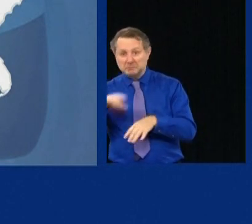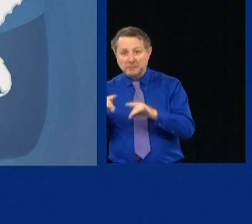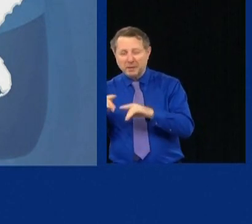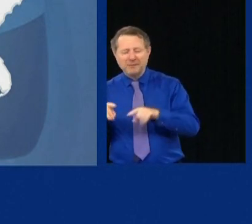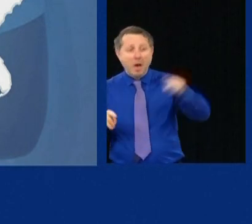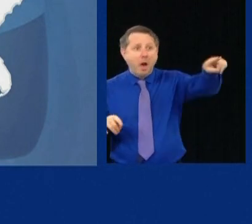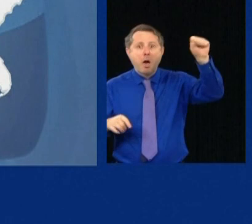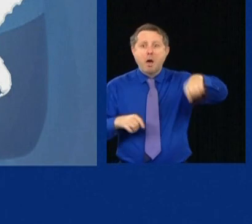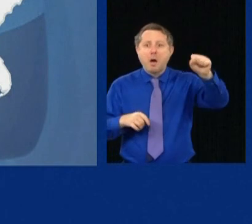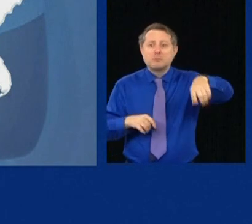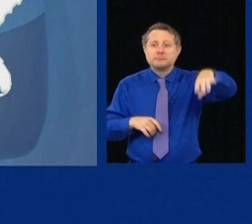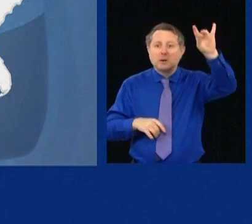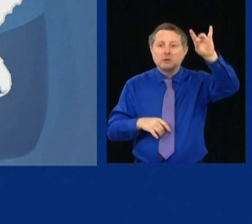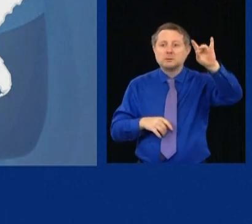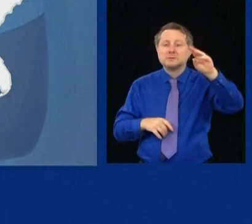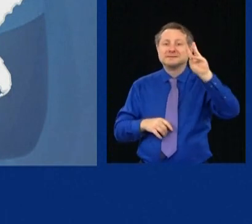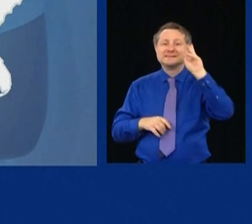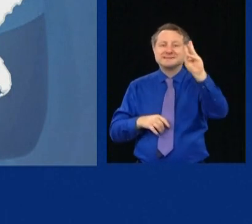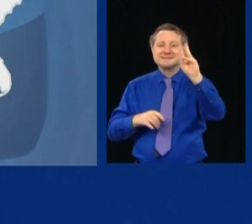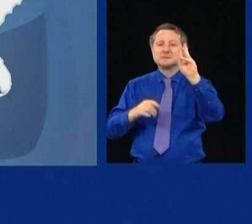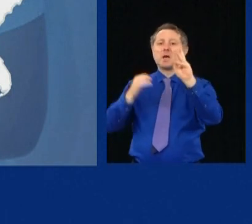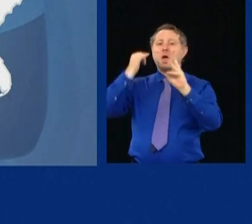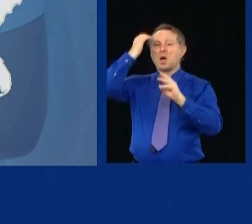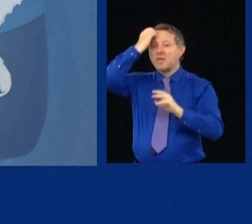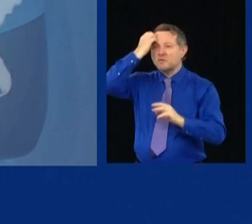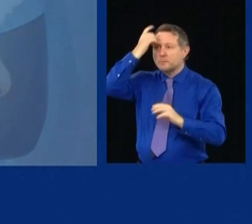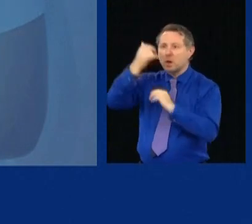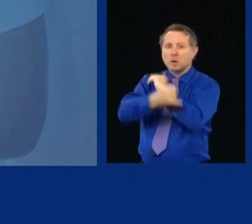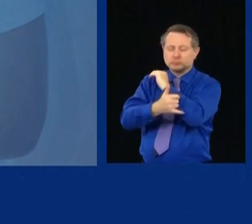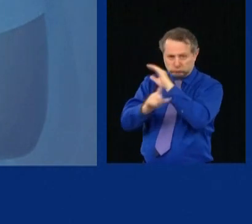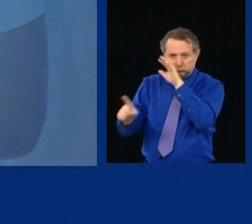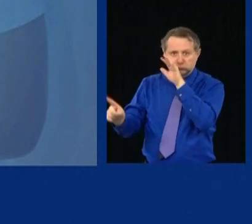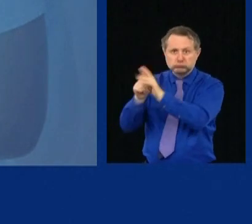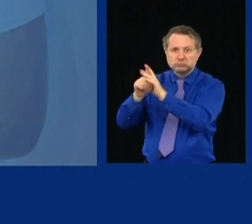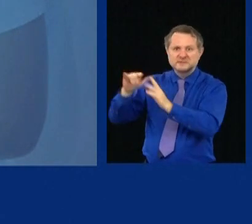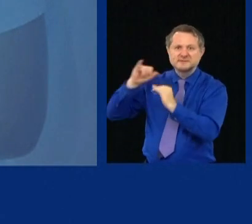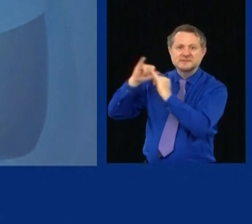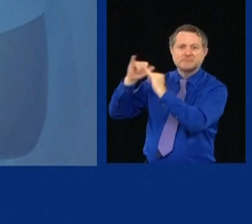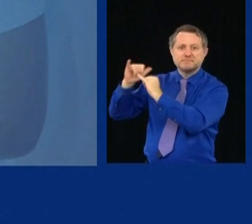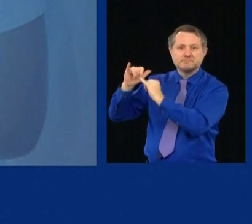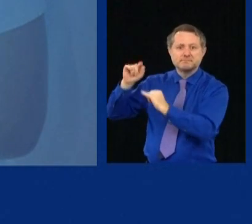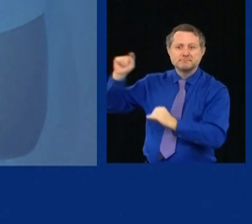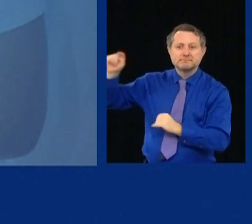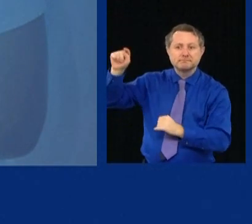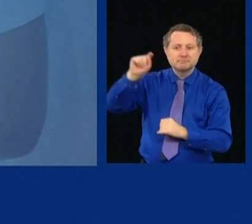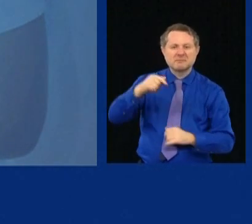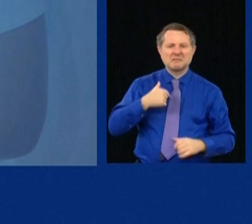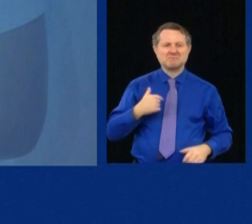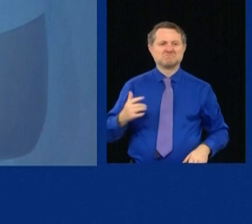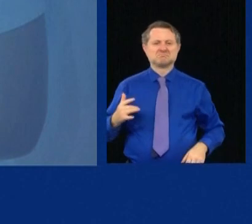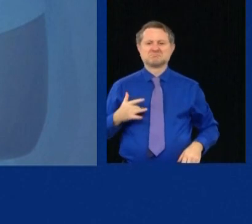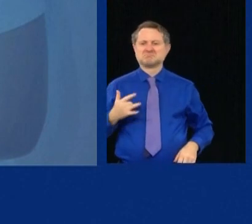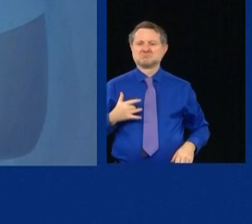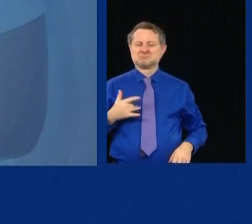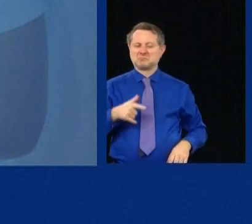EXPLAINED WHAT THEY'VE BEEN LOOKING AT. SIX EUROPEAN COUNTRIES ARE NOW